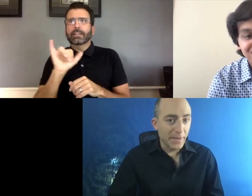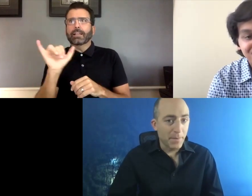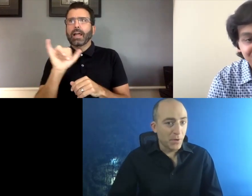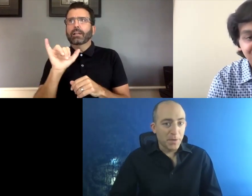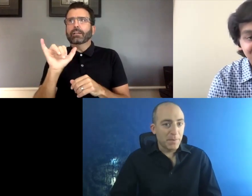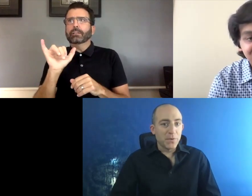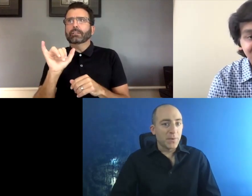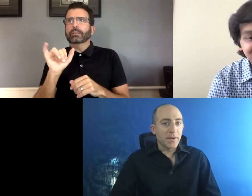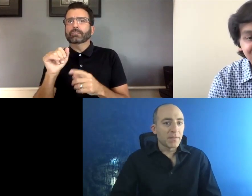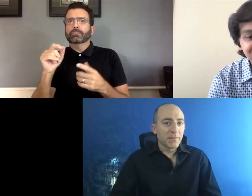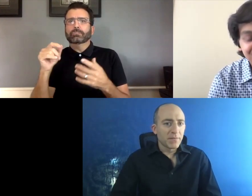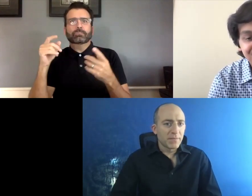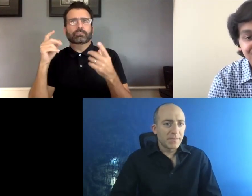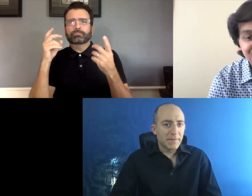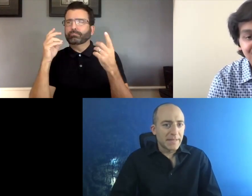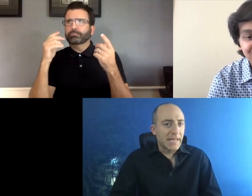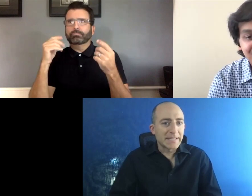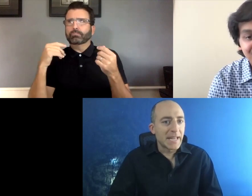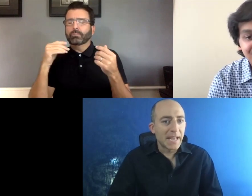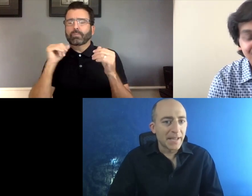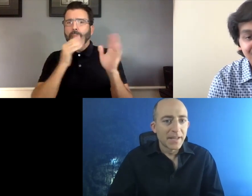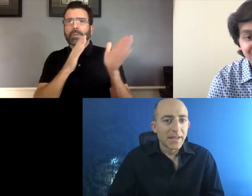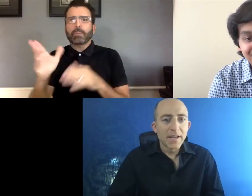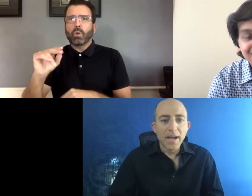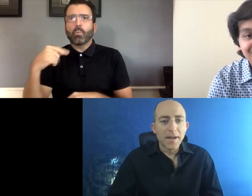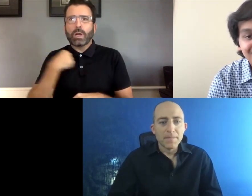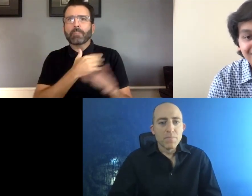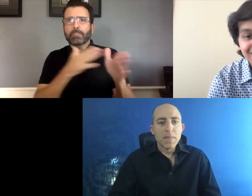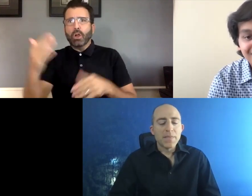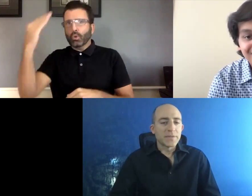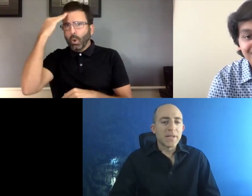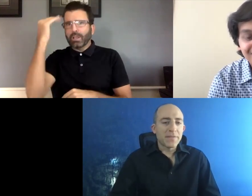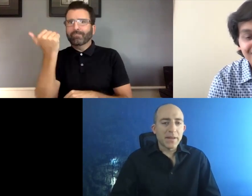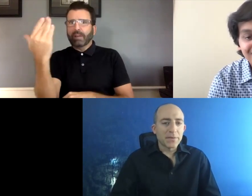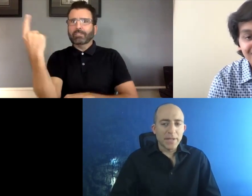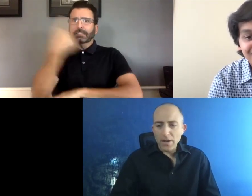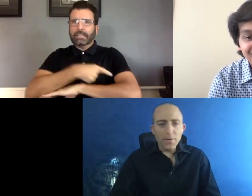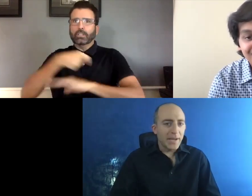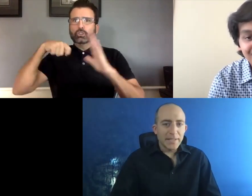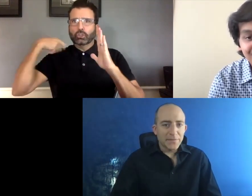were going to be doing day to day -um - there was nothing; there was nothing like, okay let's figure